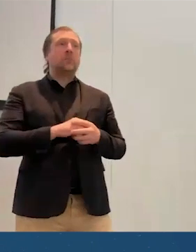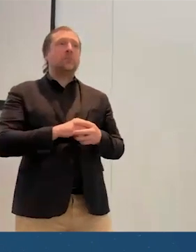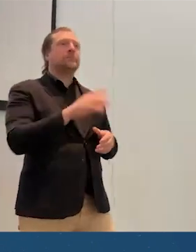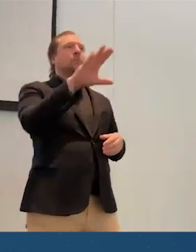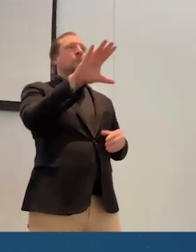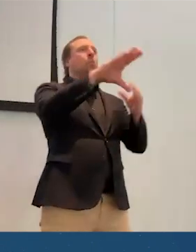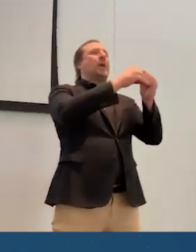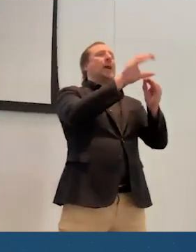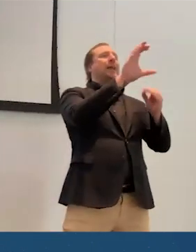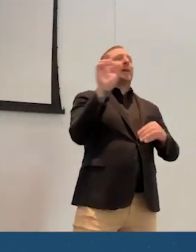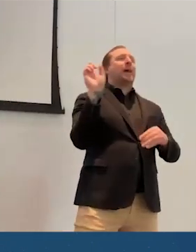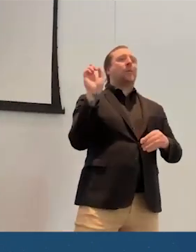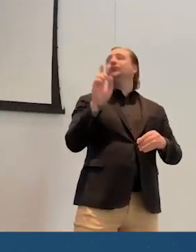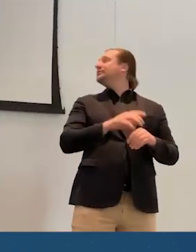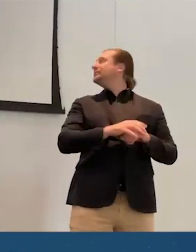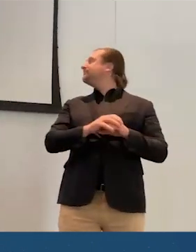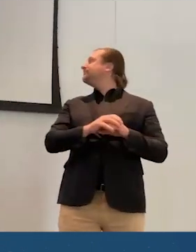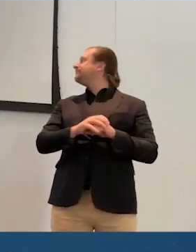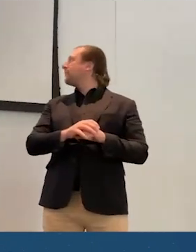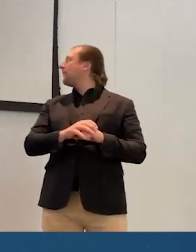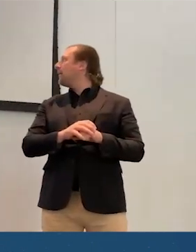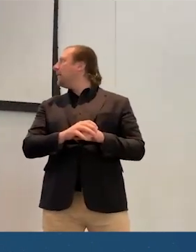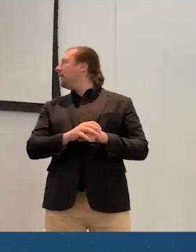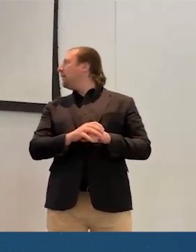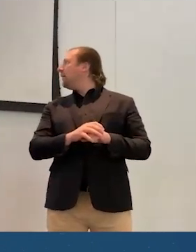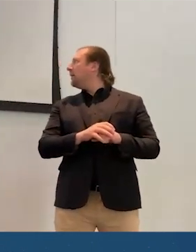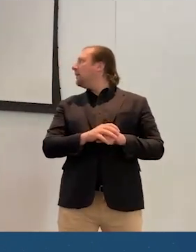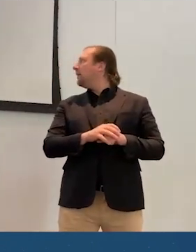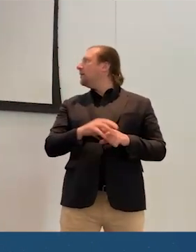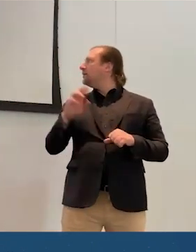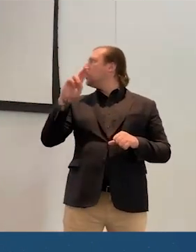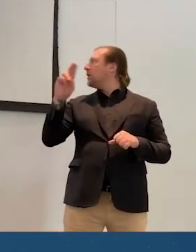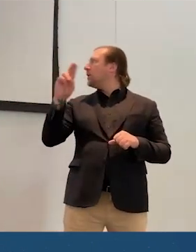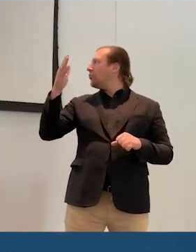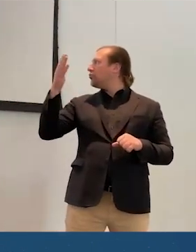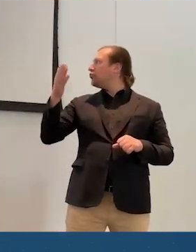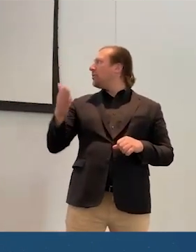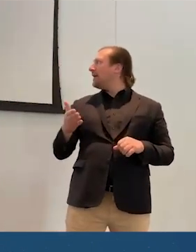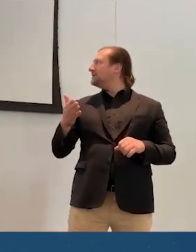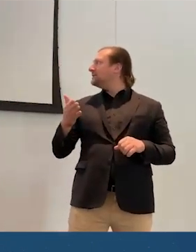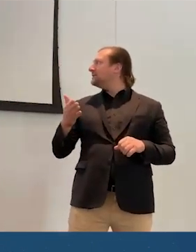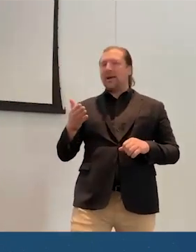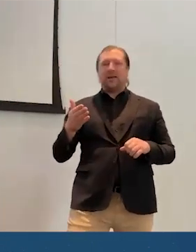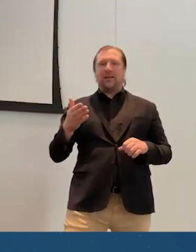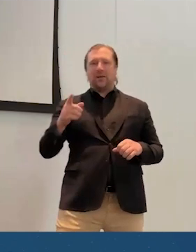On the other hand, on the right side, we use TextBlob, which provides a simplified